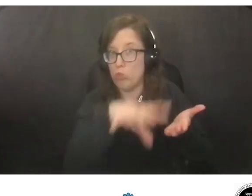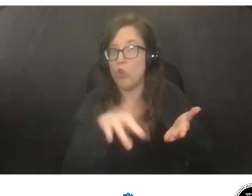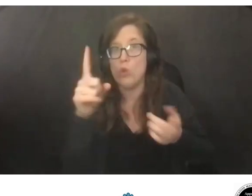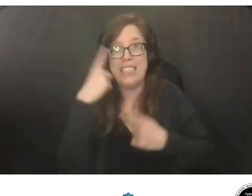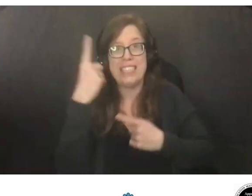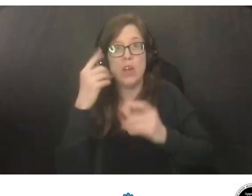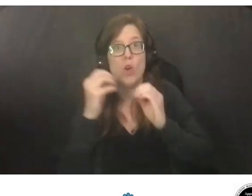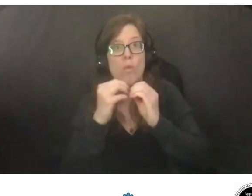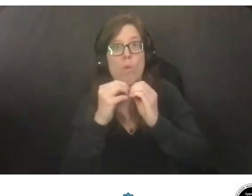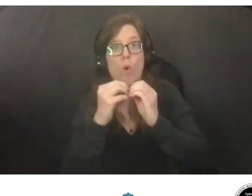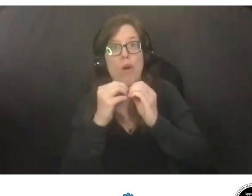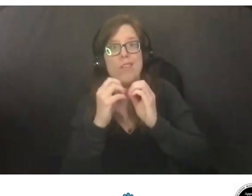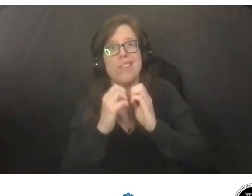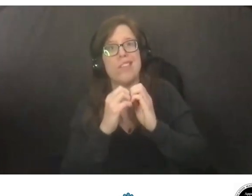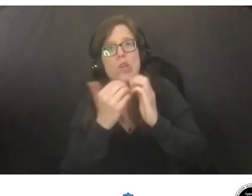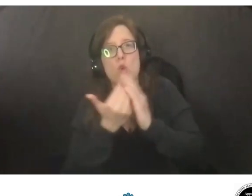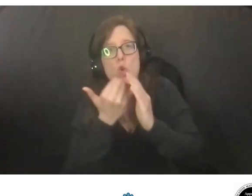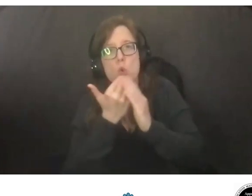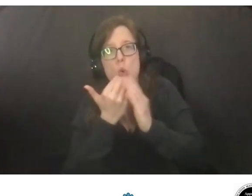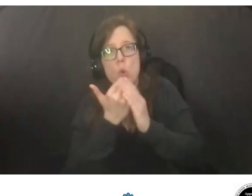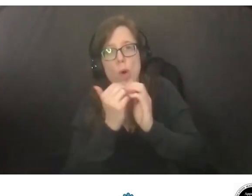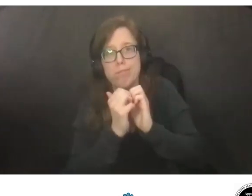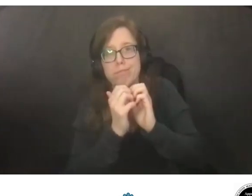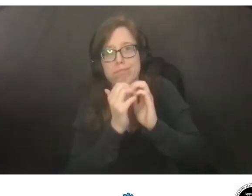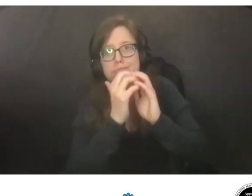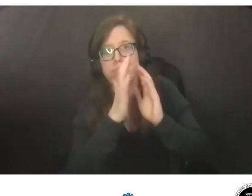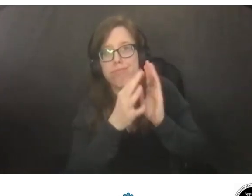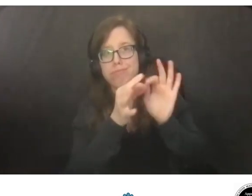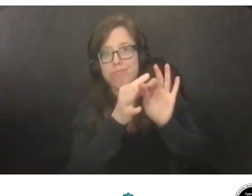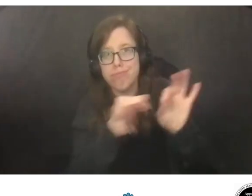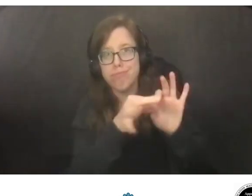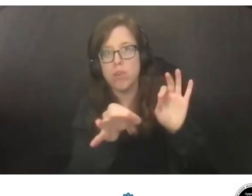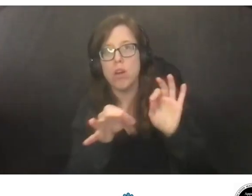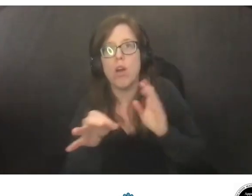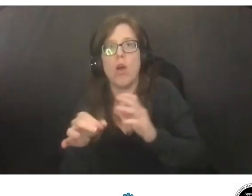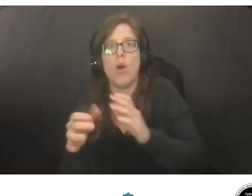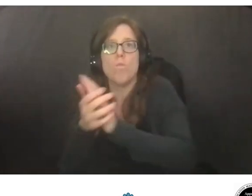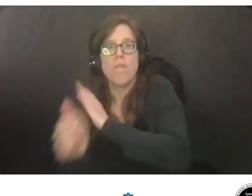consider more emerging in their communication or more proficient? You can put an "E" or a "P".